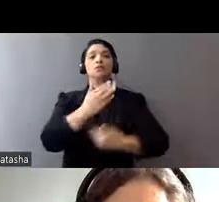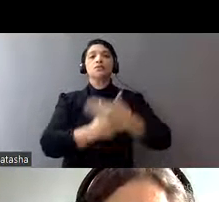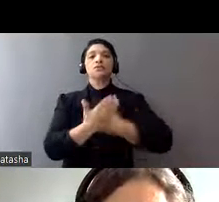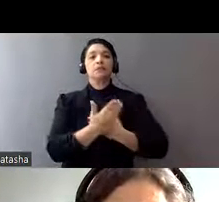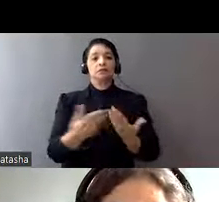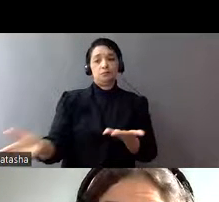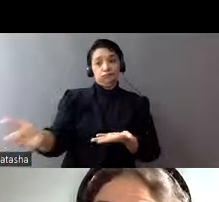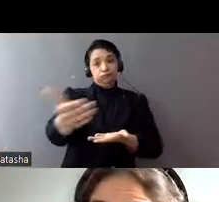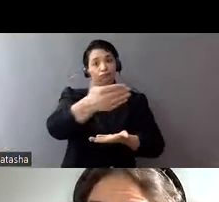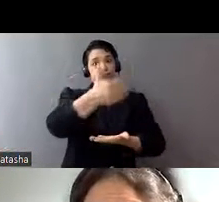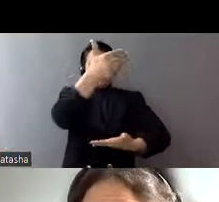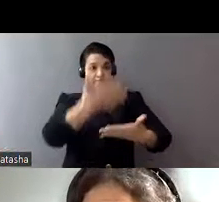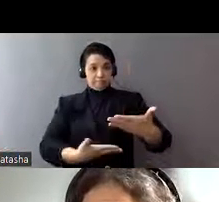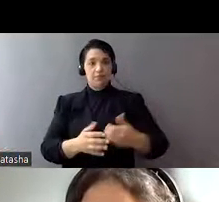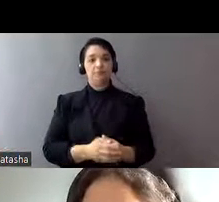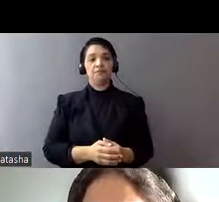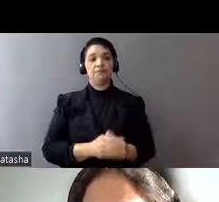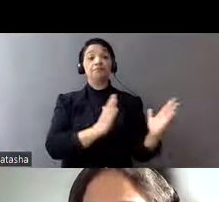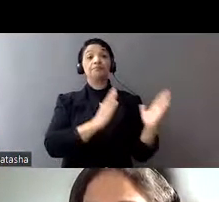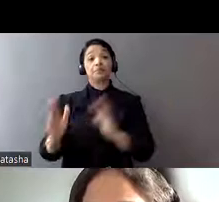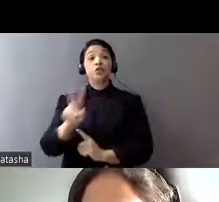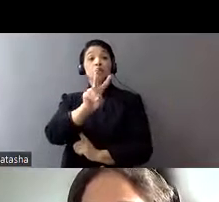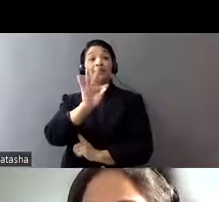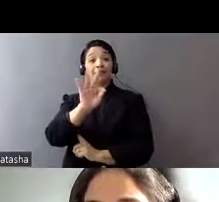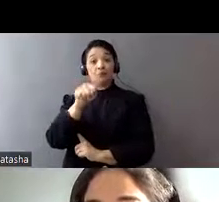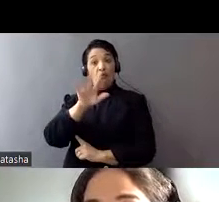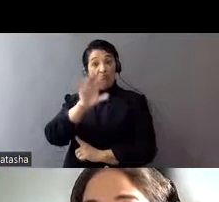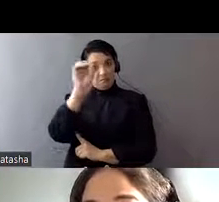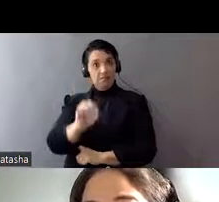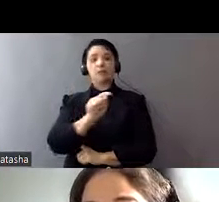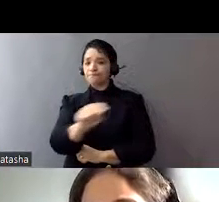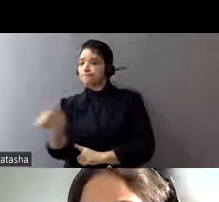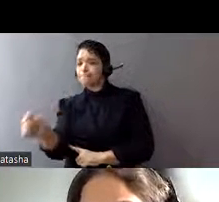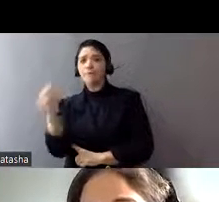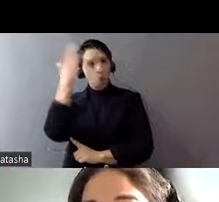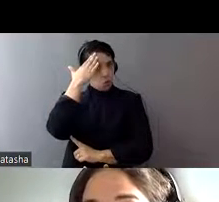And 23.5% were aware or using this toolkit.